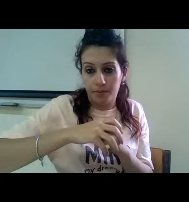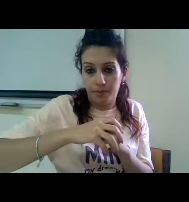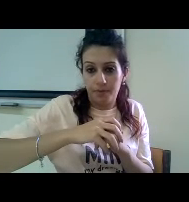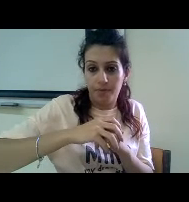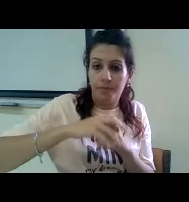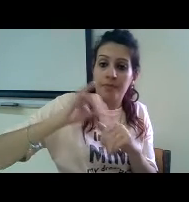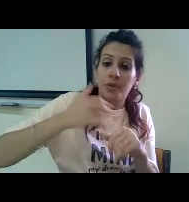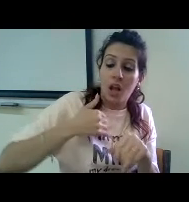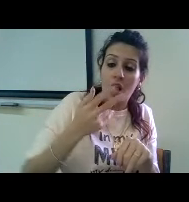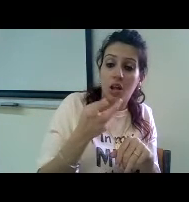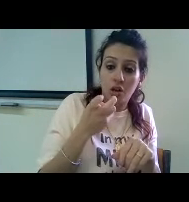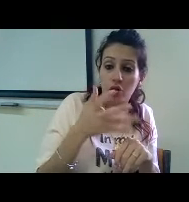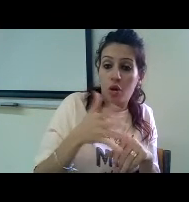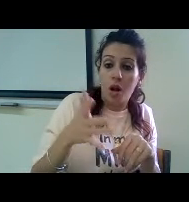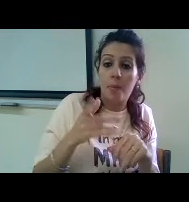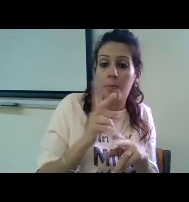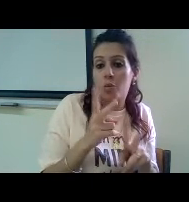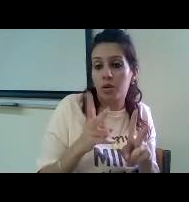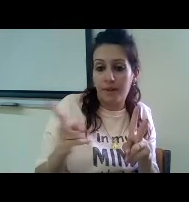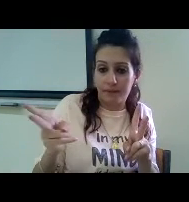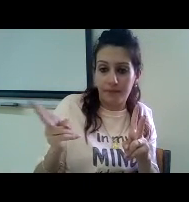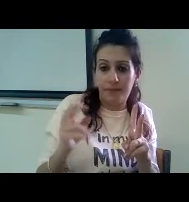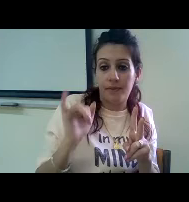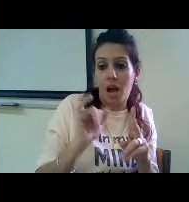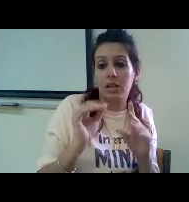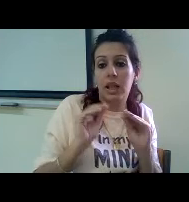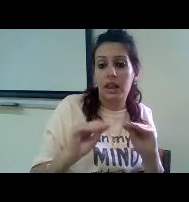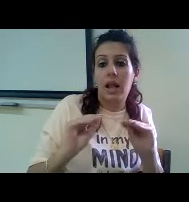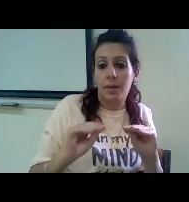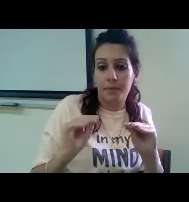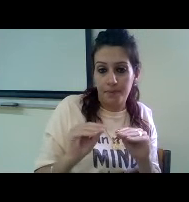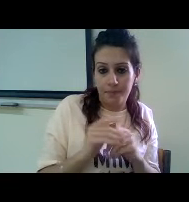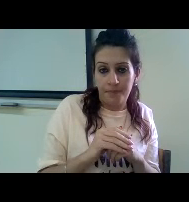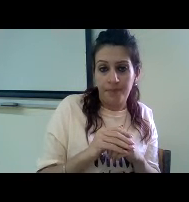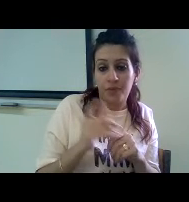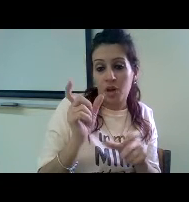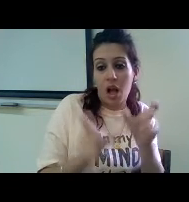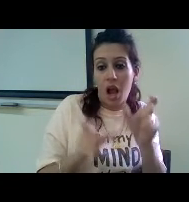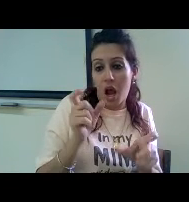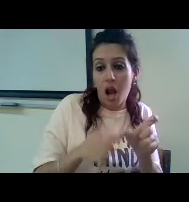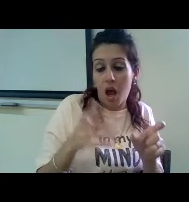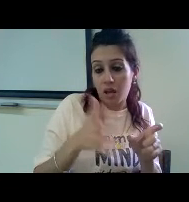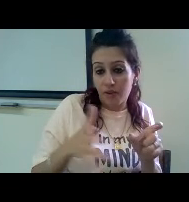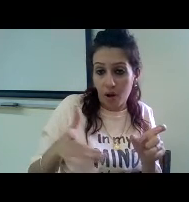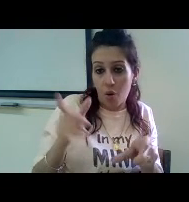that you can provide a home-learning resource and the support and also